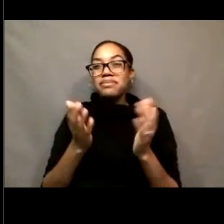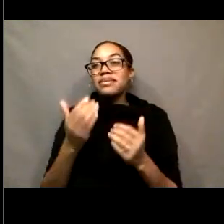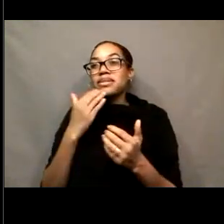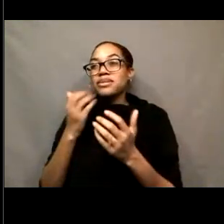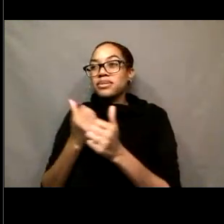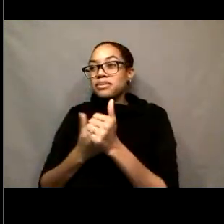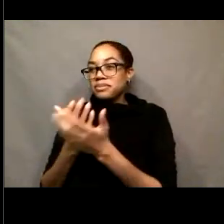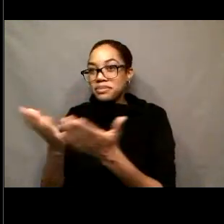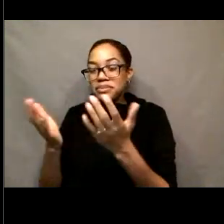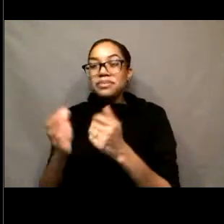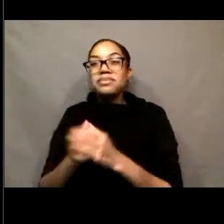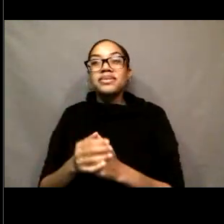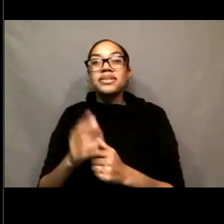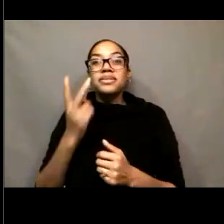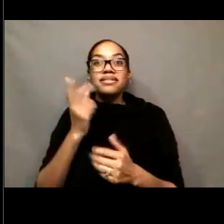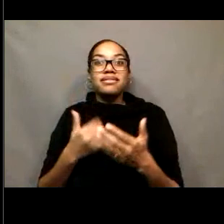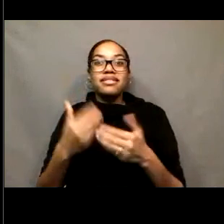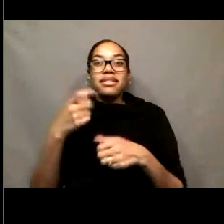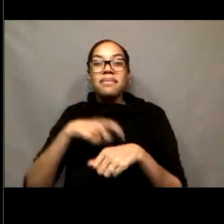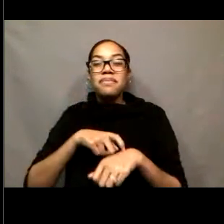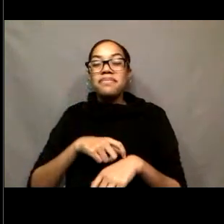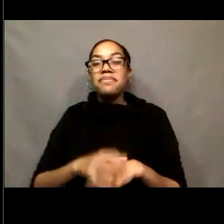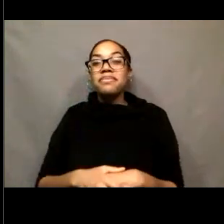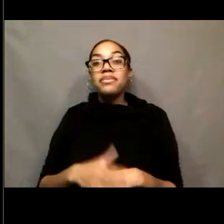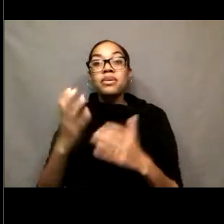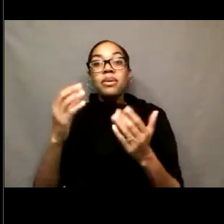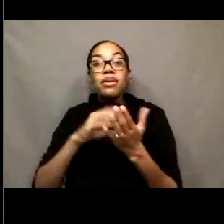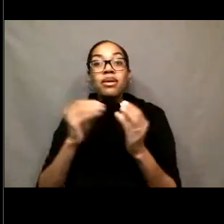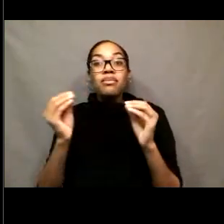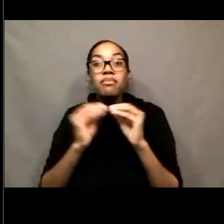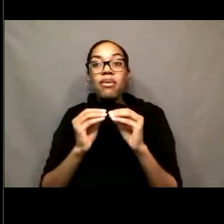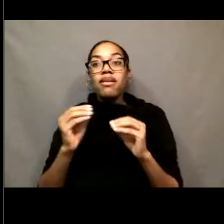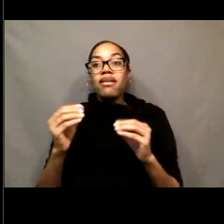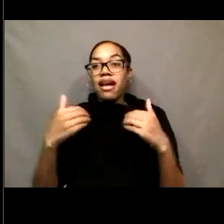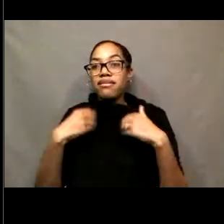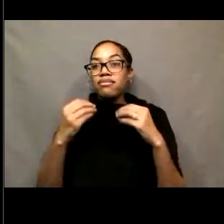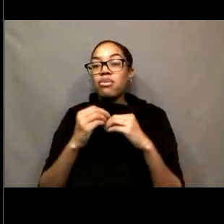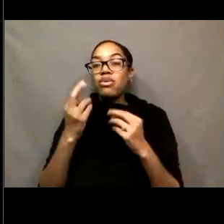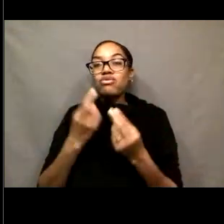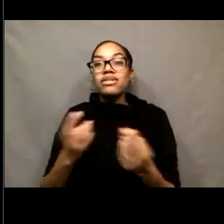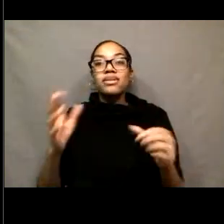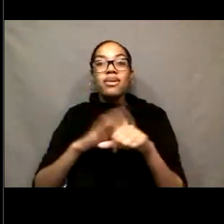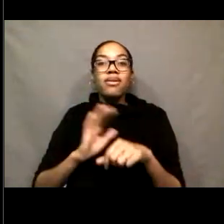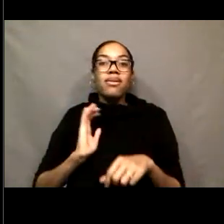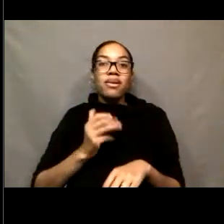and we will see you later. If you want to know more there are some abalone resources on our website as always,